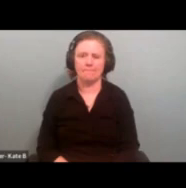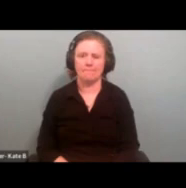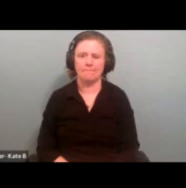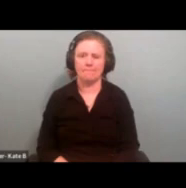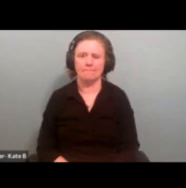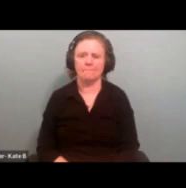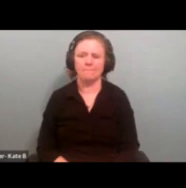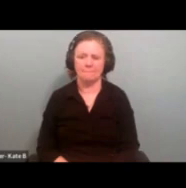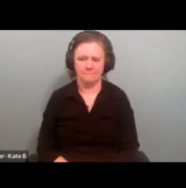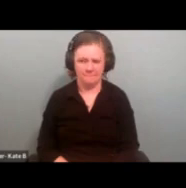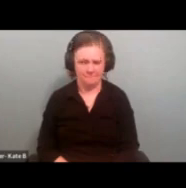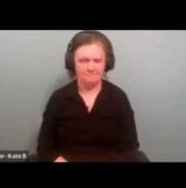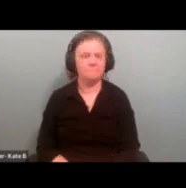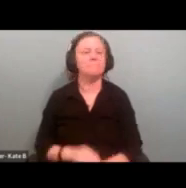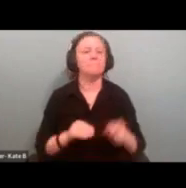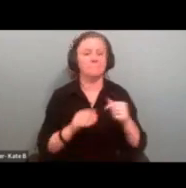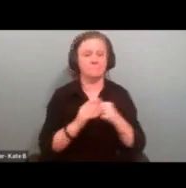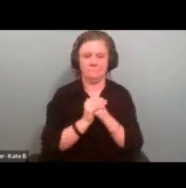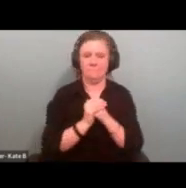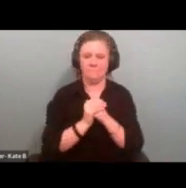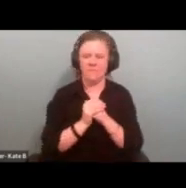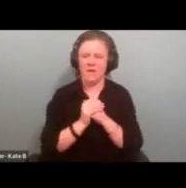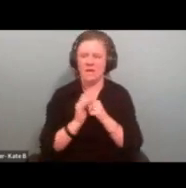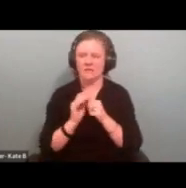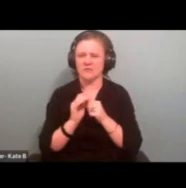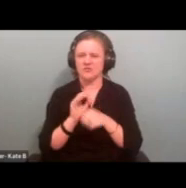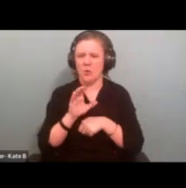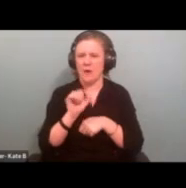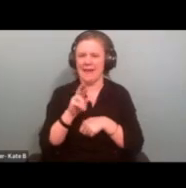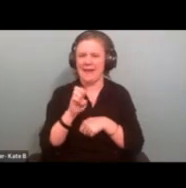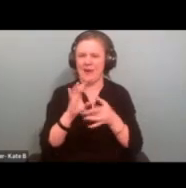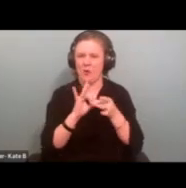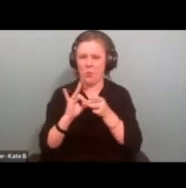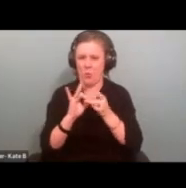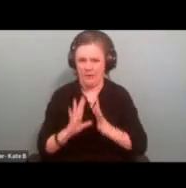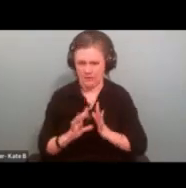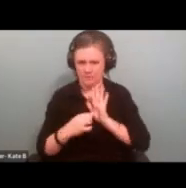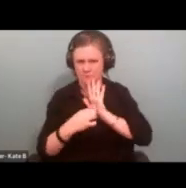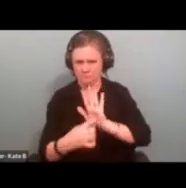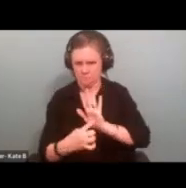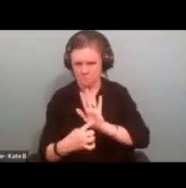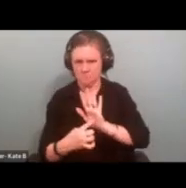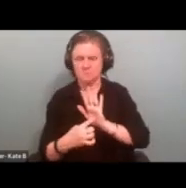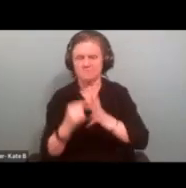little bit about the care coordinator. And so I'm going to show you a quick snapshot of the care coordinator activities over